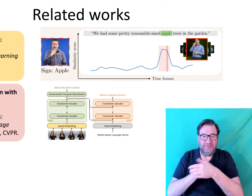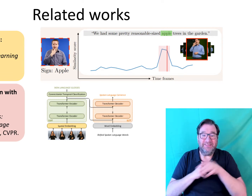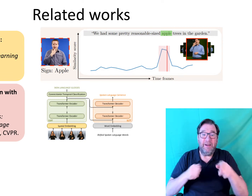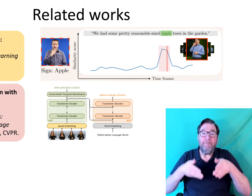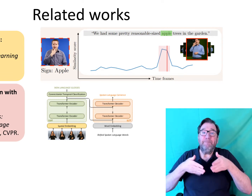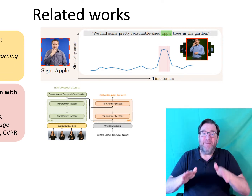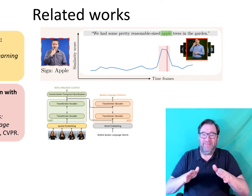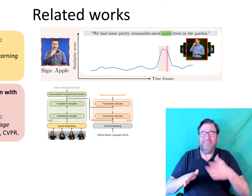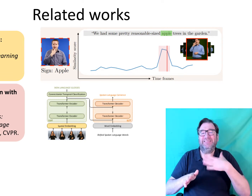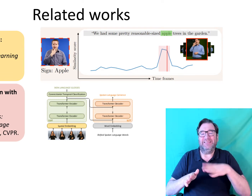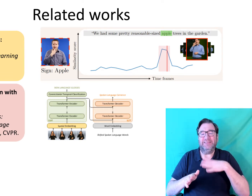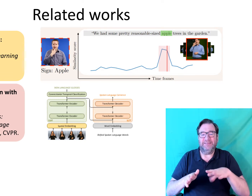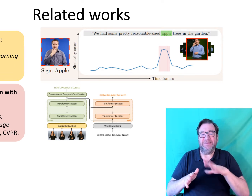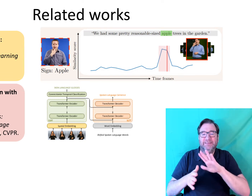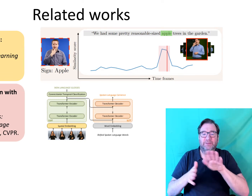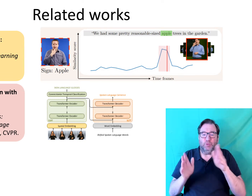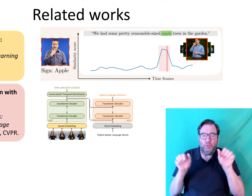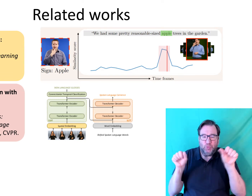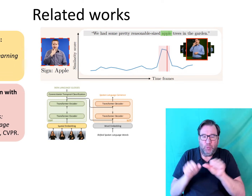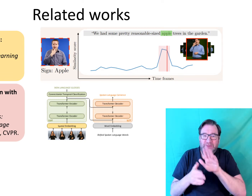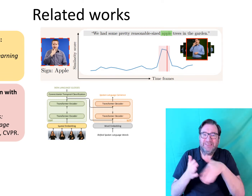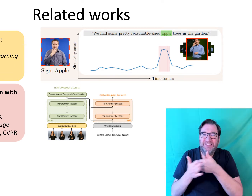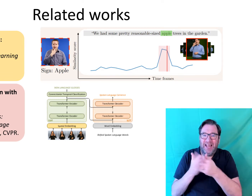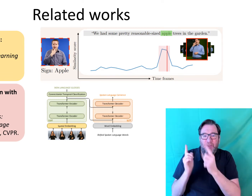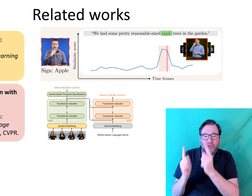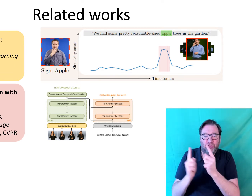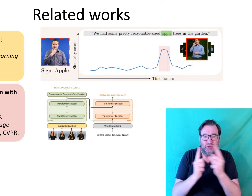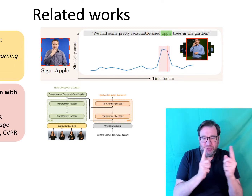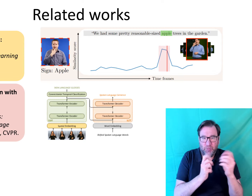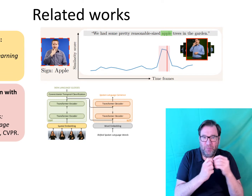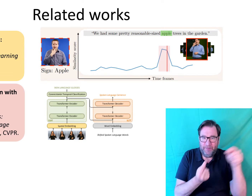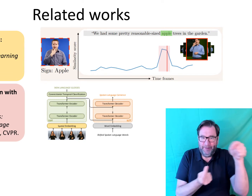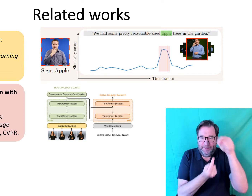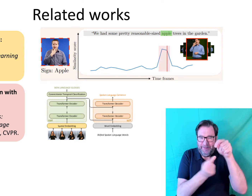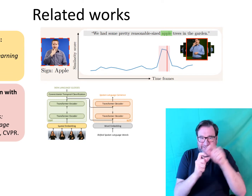However, this method requires short sign language video segments with aligned sentences.